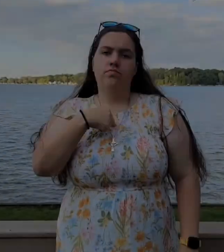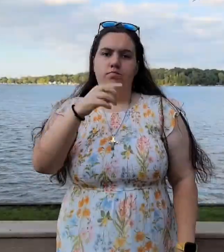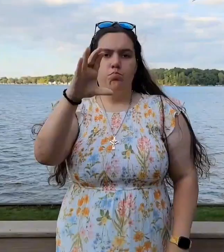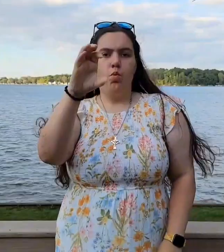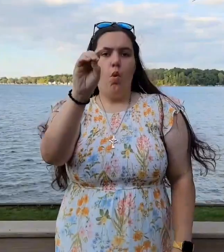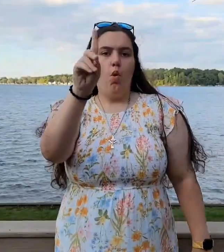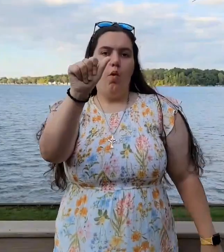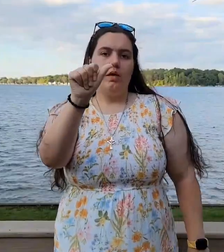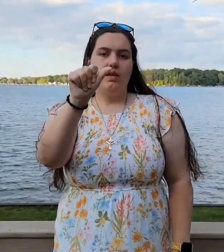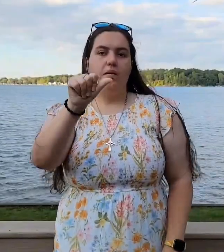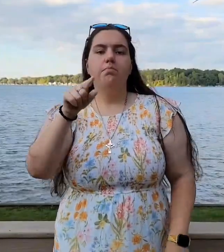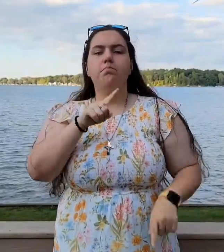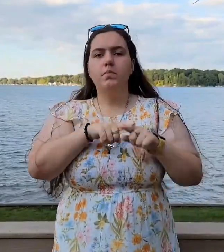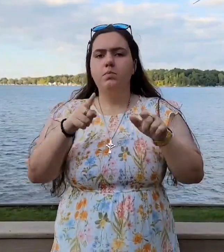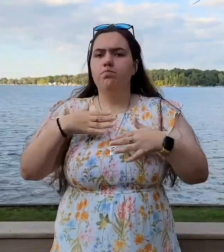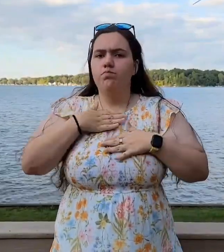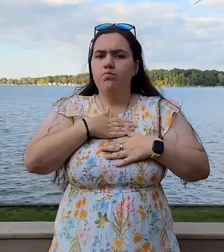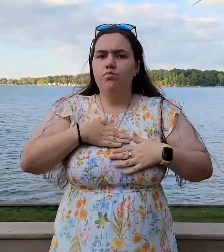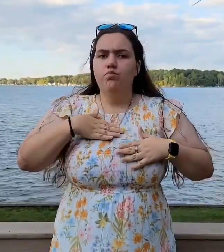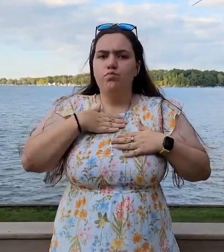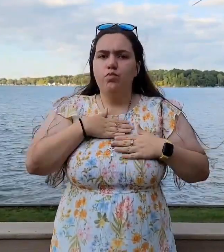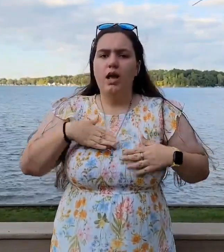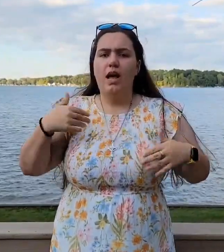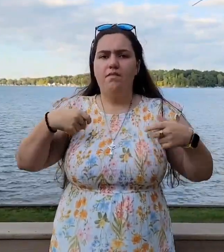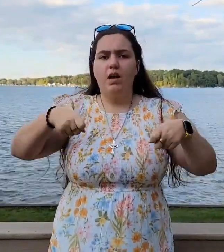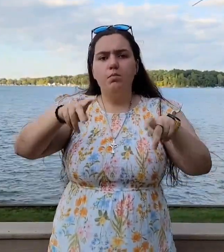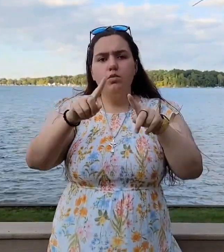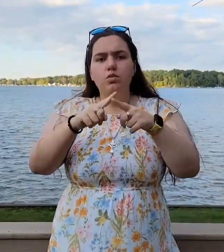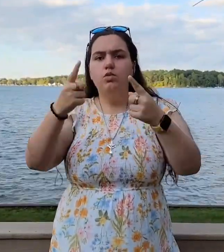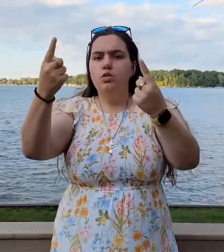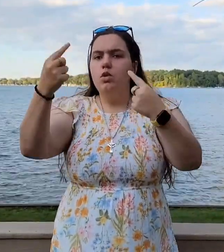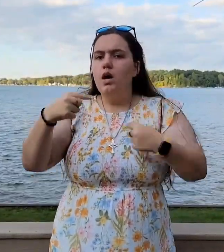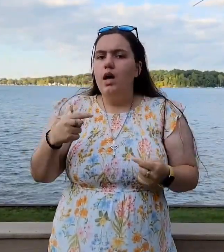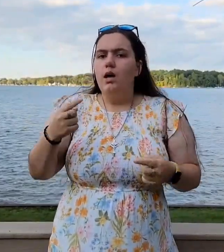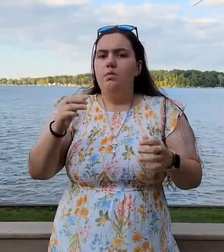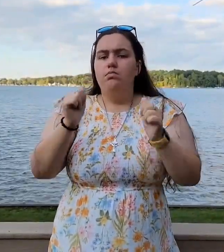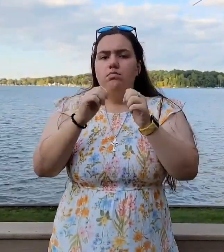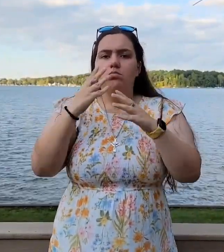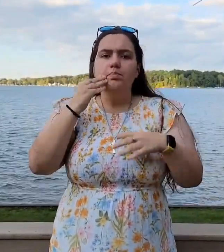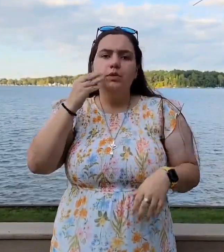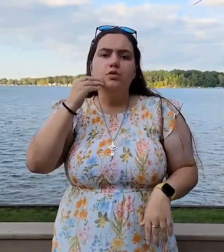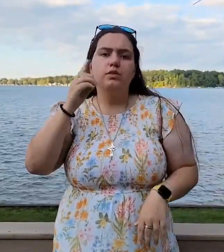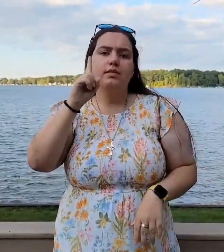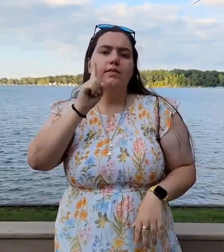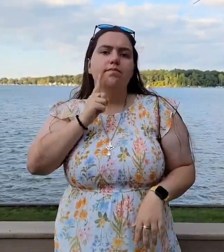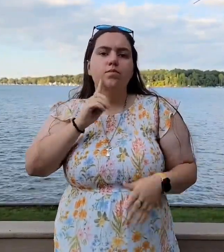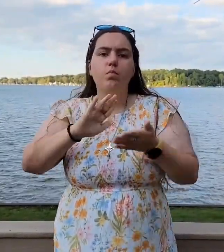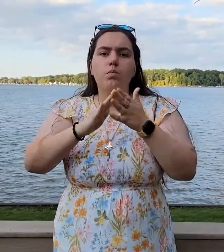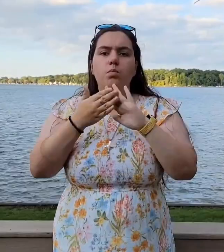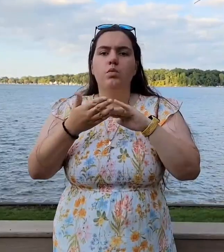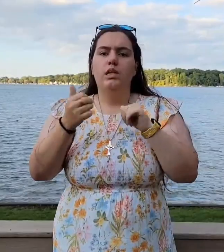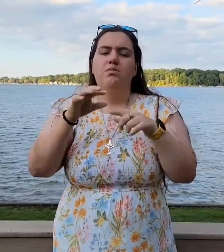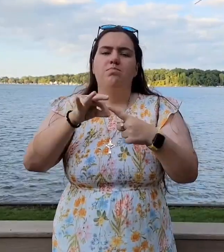Estella: I'm a CODA but I really enjoyed having the opportunity to come to experience the Deaf community